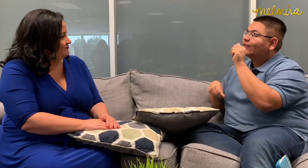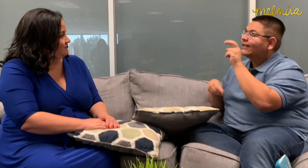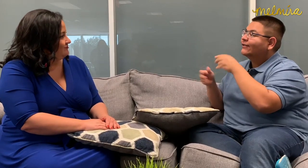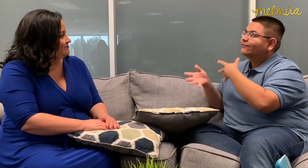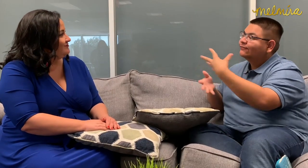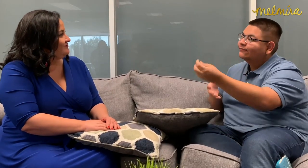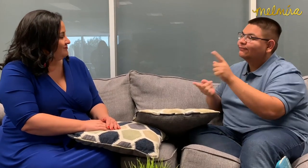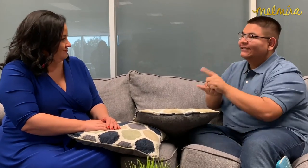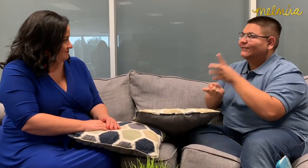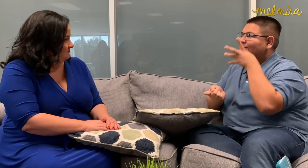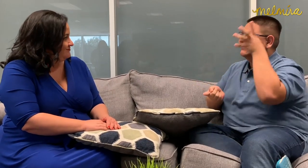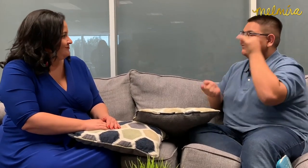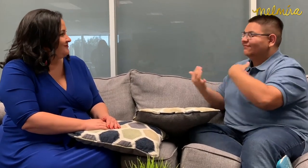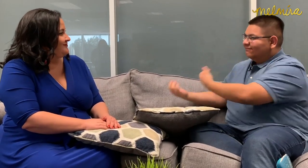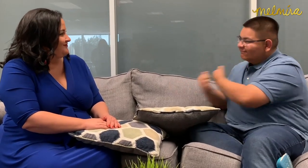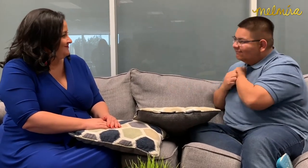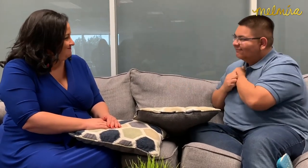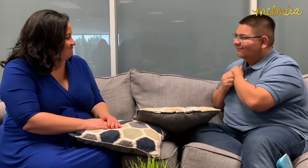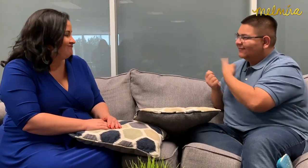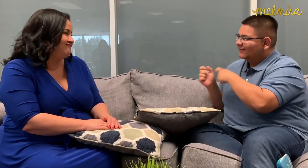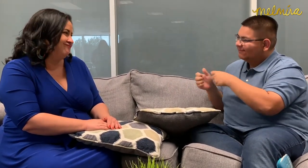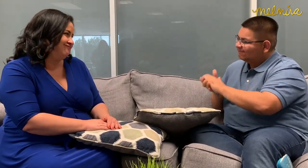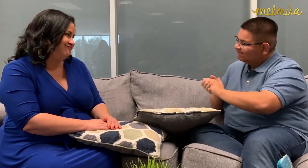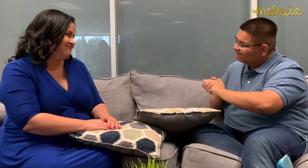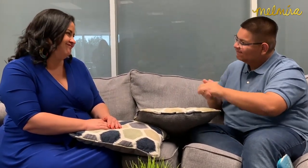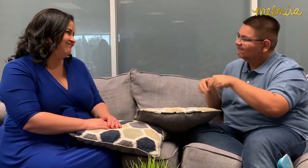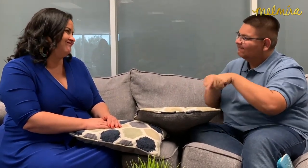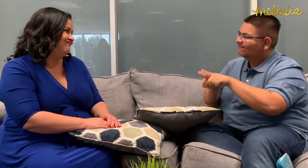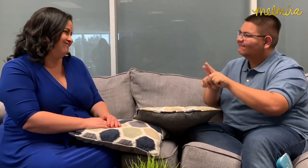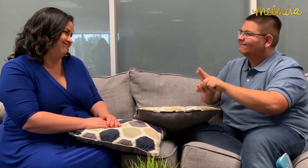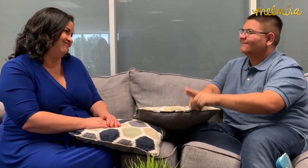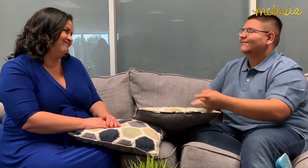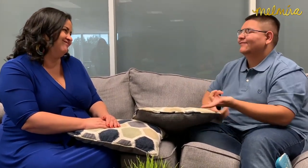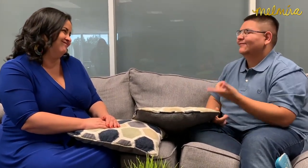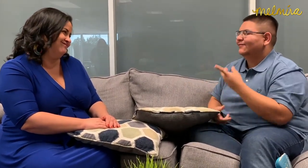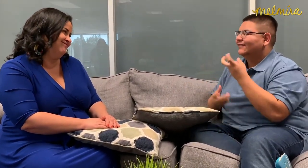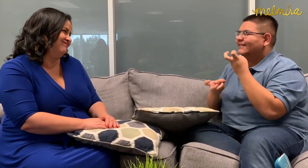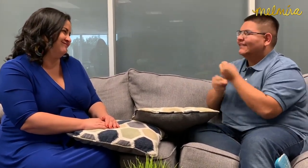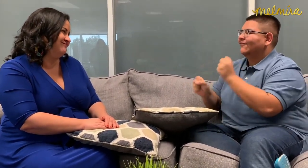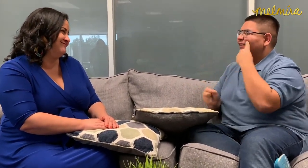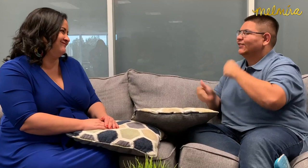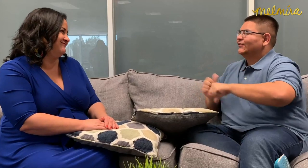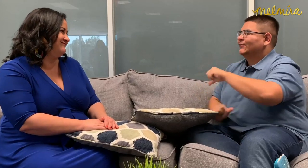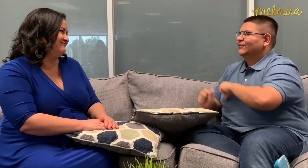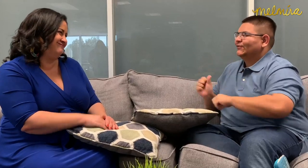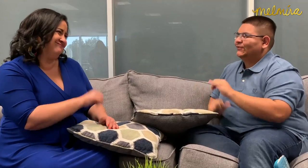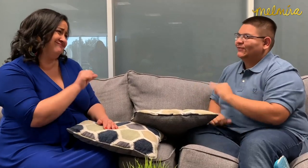a van and meet the parents for the first time, I hugged him and held his hand. We watch out for each other's safety.